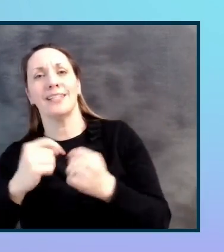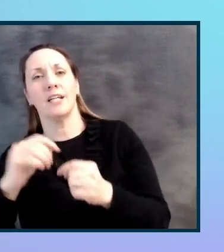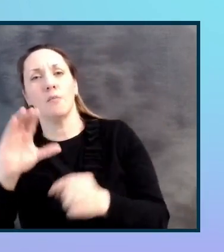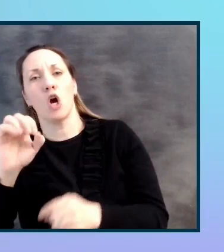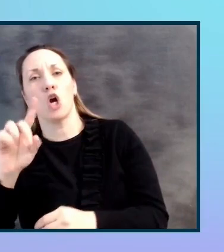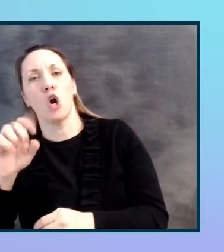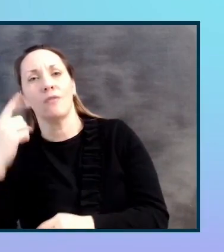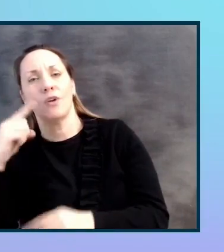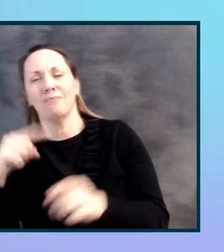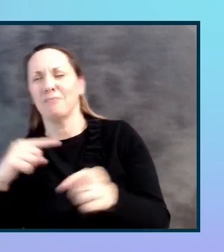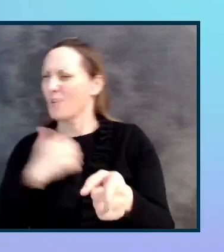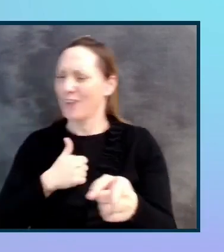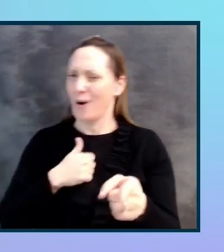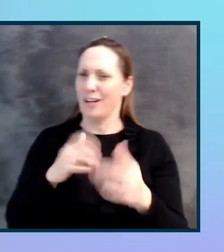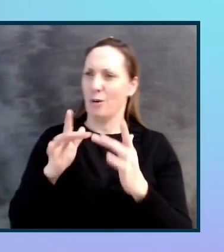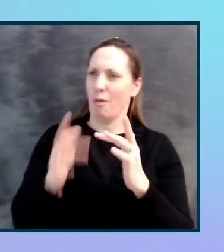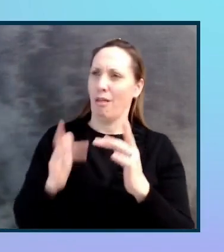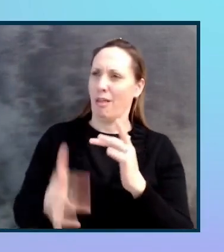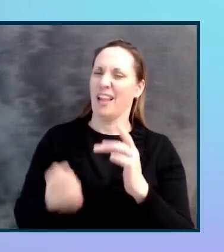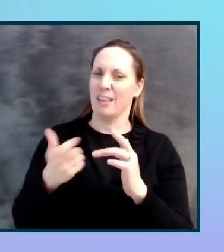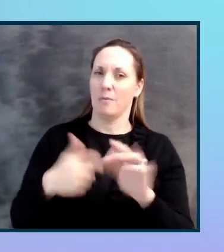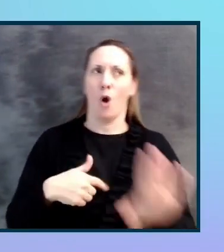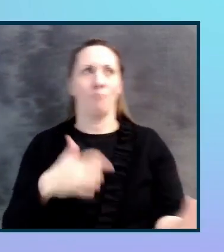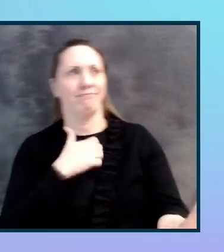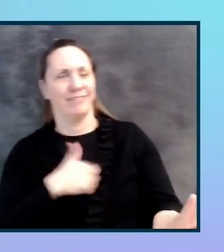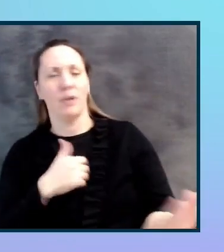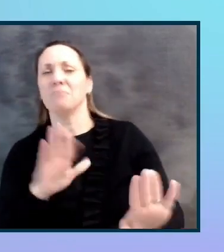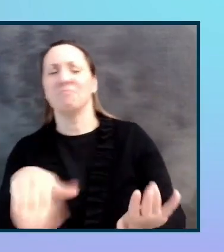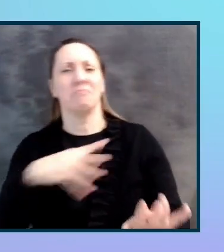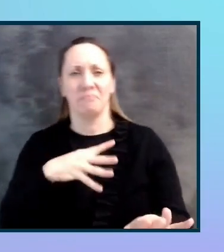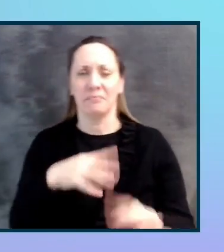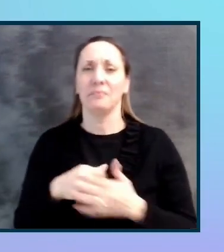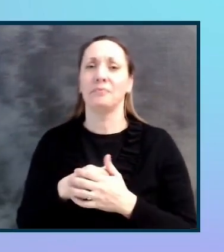I'm sorry, you broke up just a little bit, sorry. Oh my bad. No, you're good.